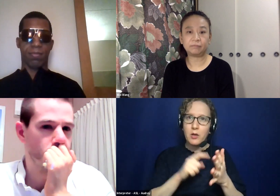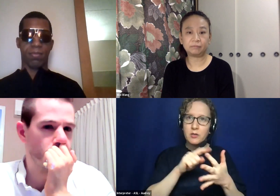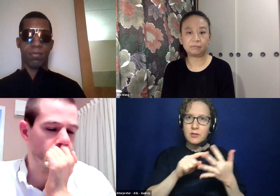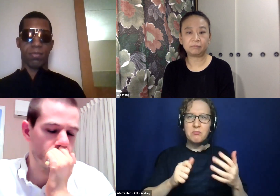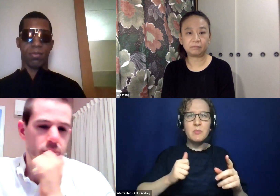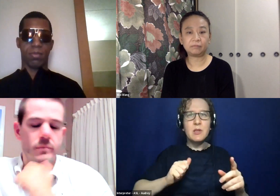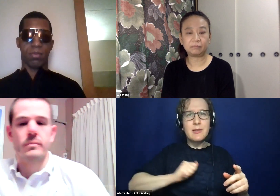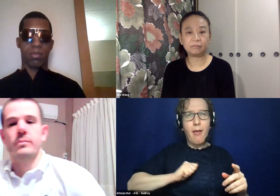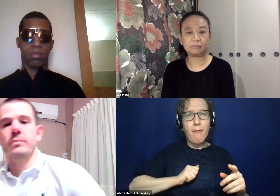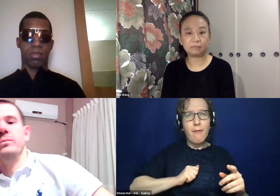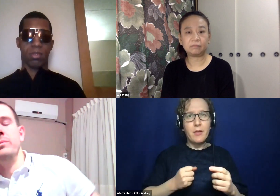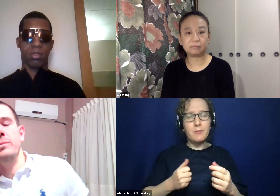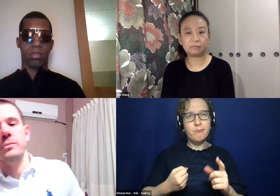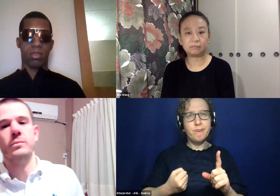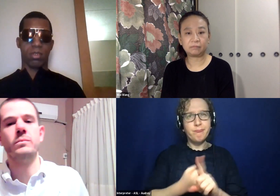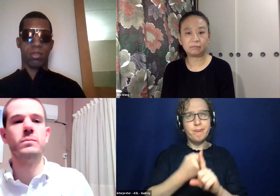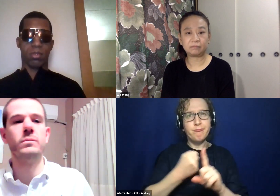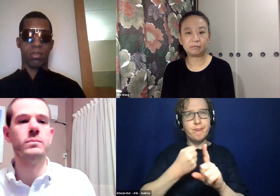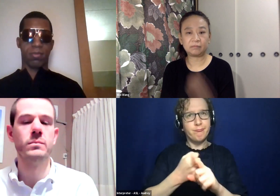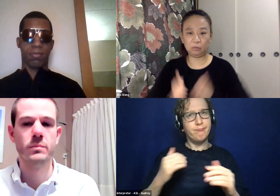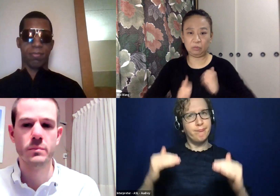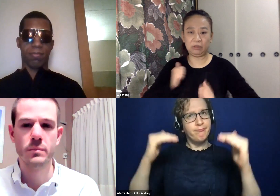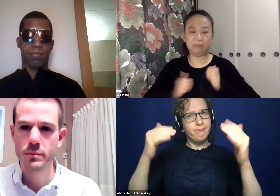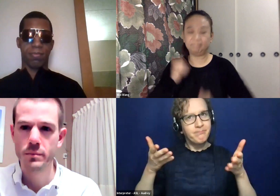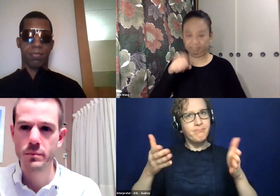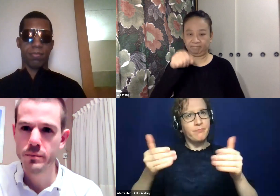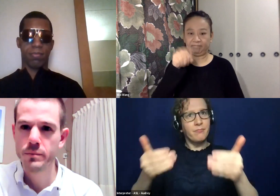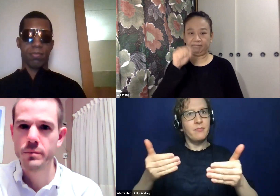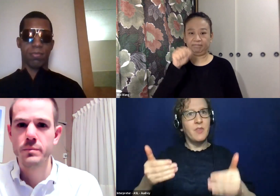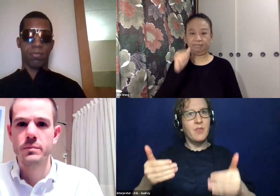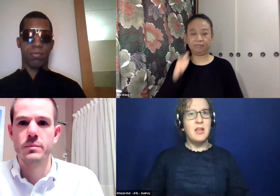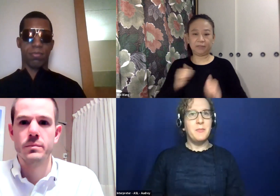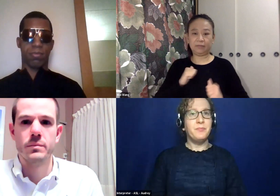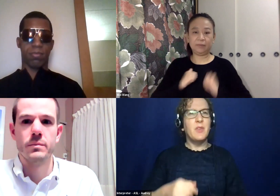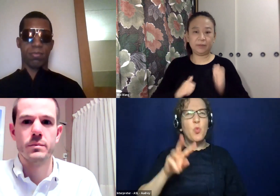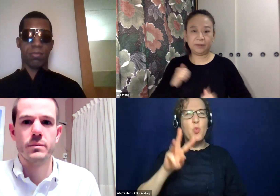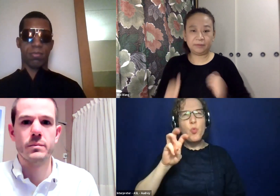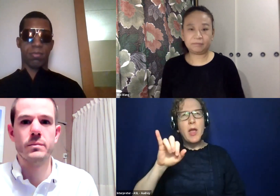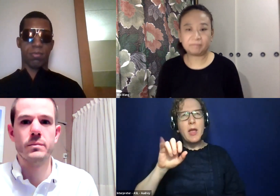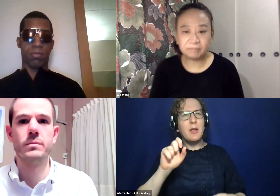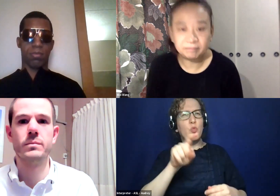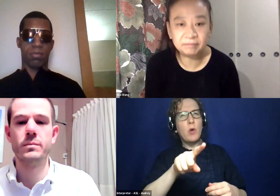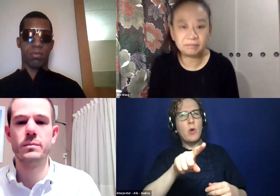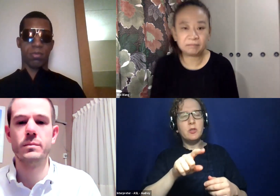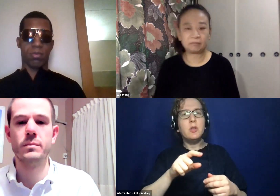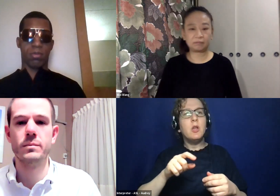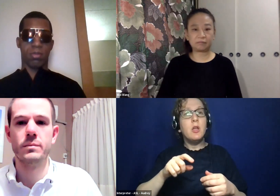Wei, I want to direct this next question to you and we'll go backward down the panel but what motivated you originally to study in the